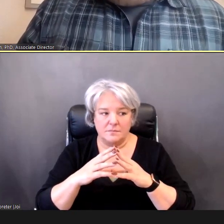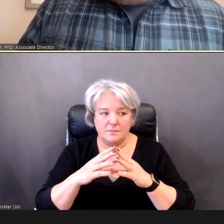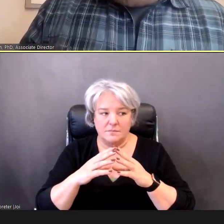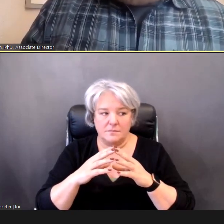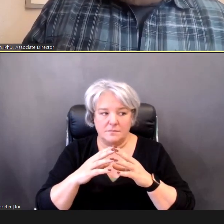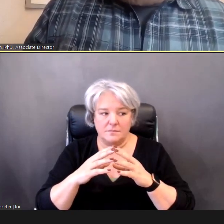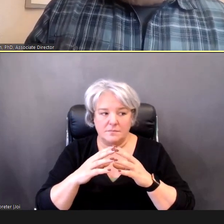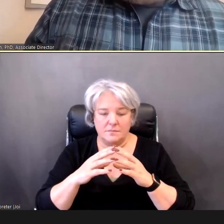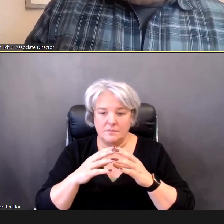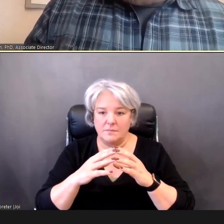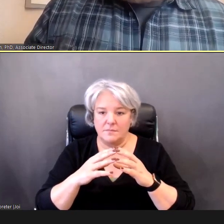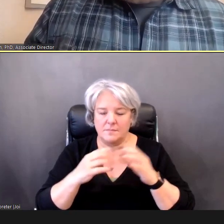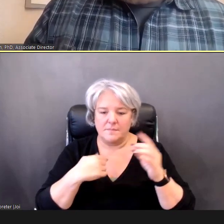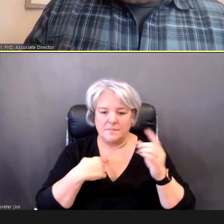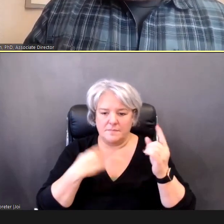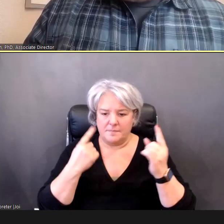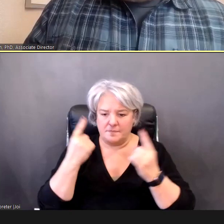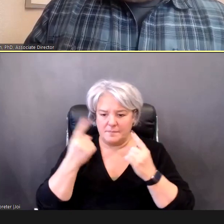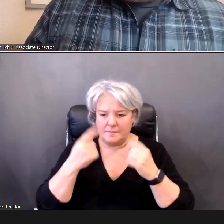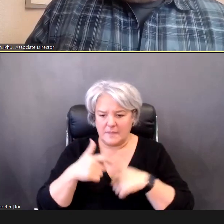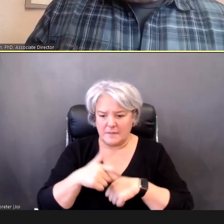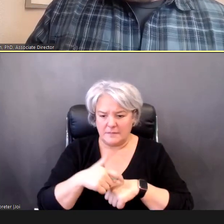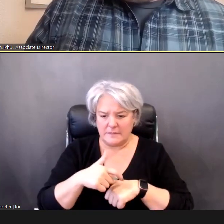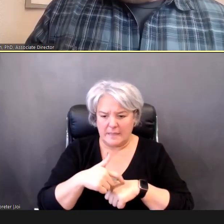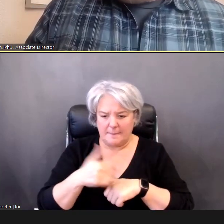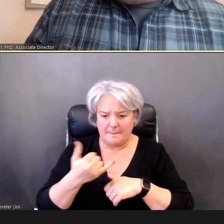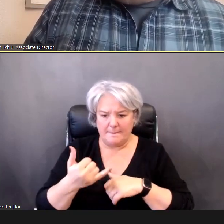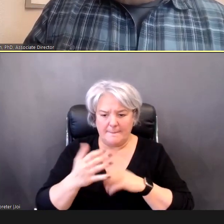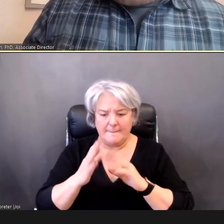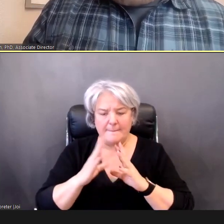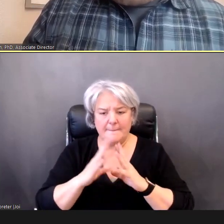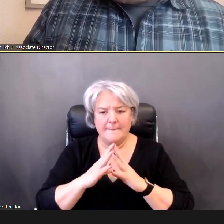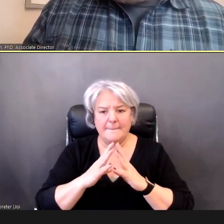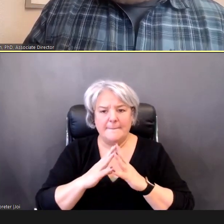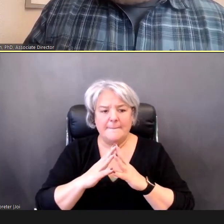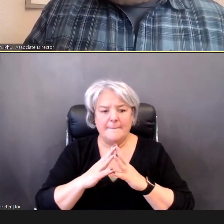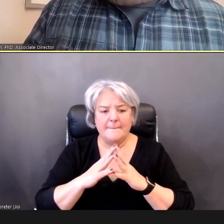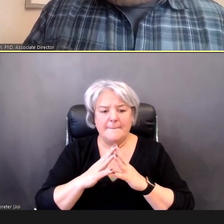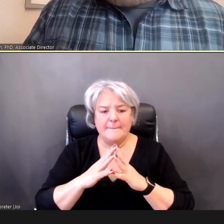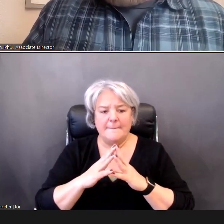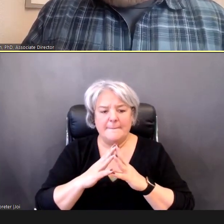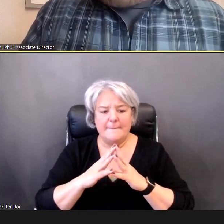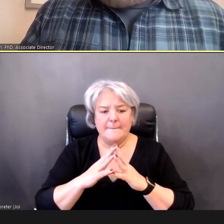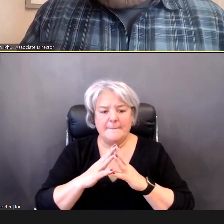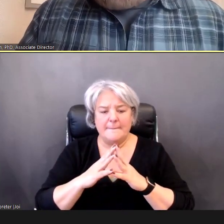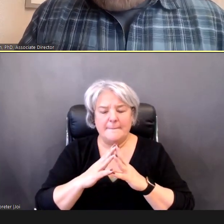I'm I'm thinking about our time here